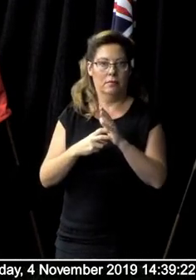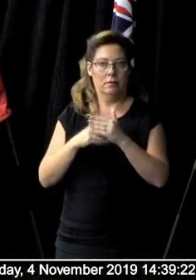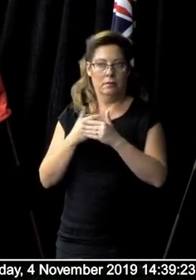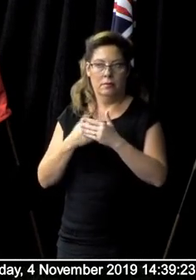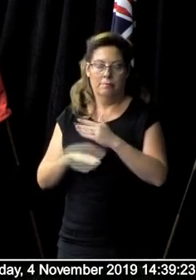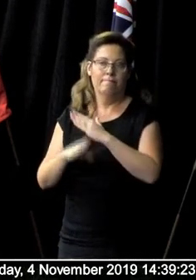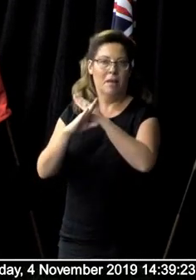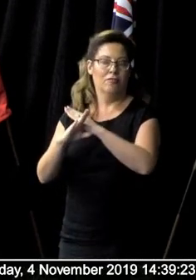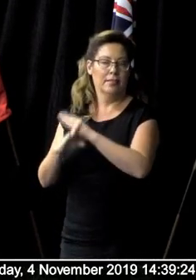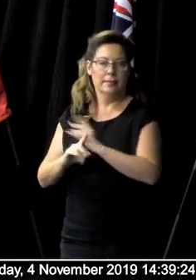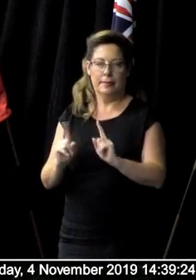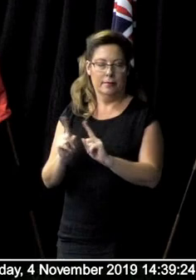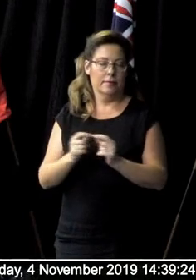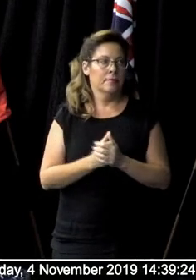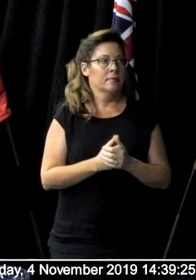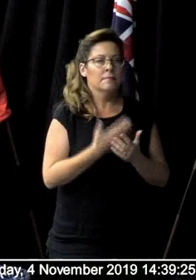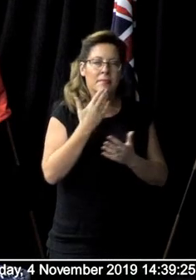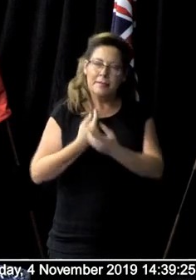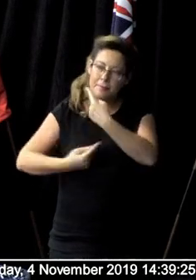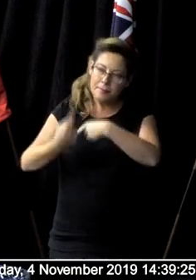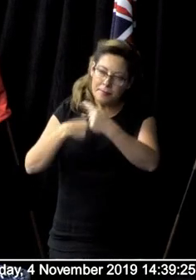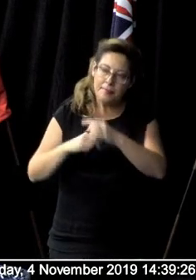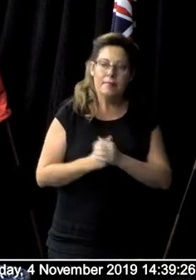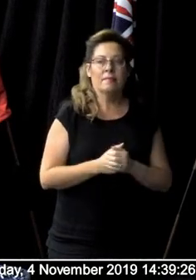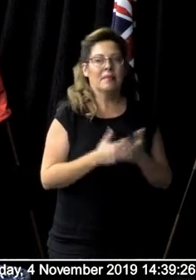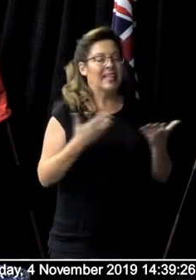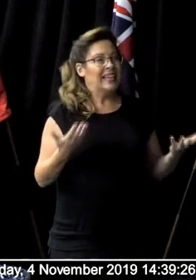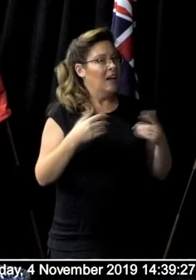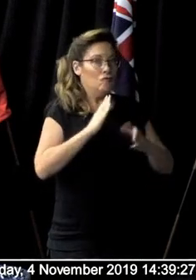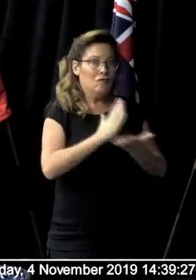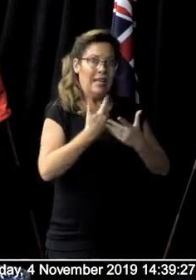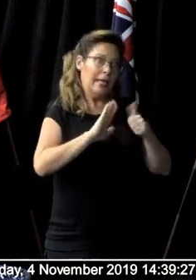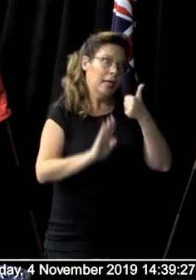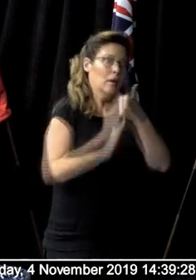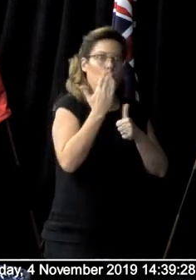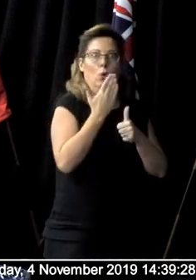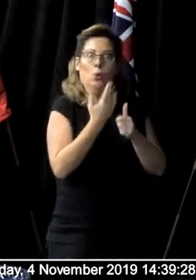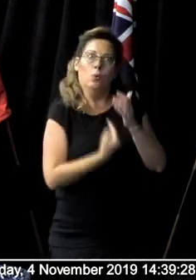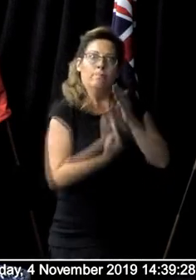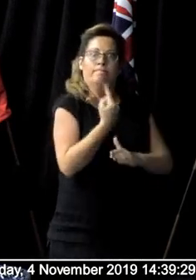So this is not, I guess, a new issue, and it has been in a – I guess